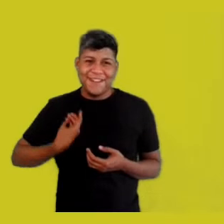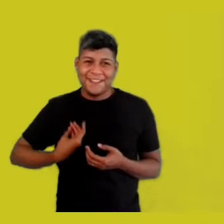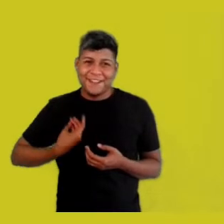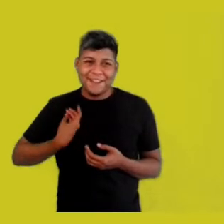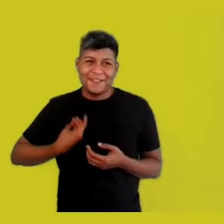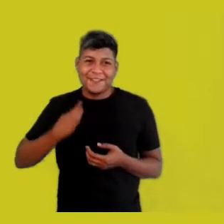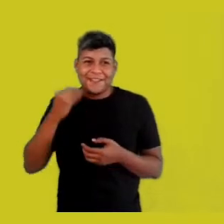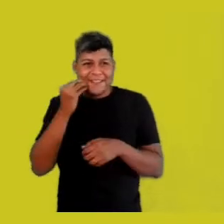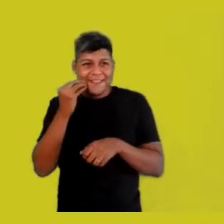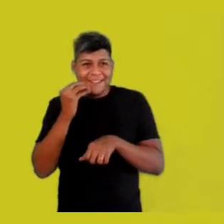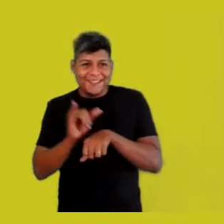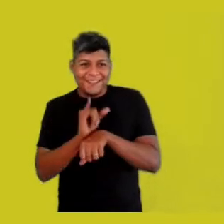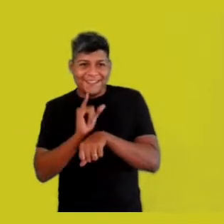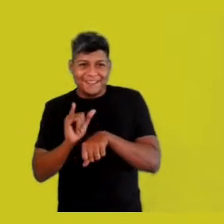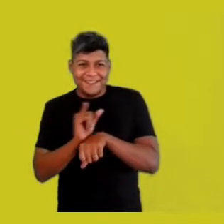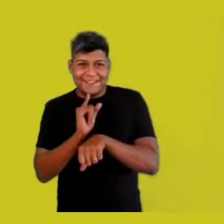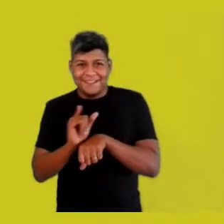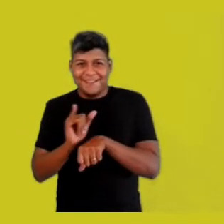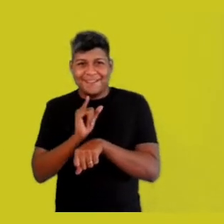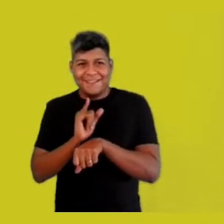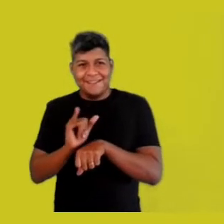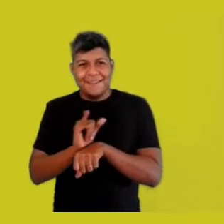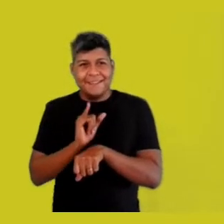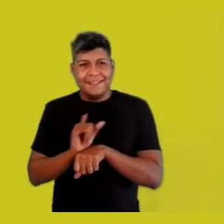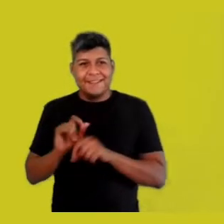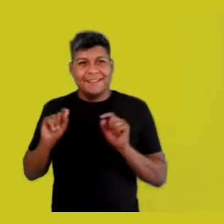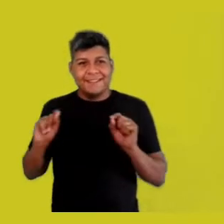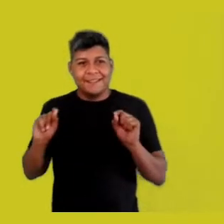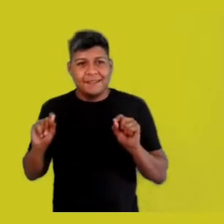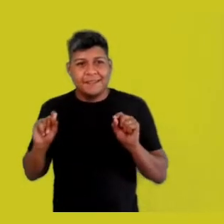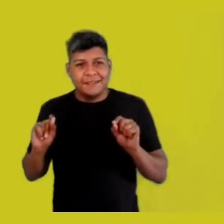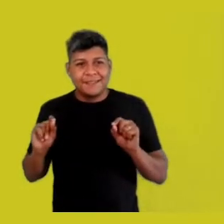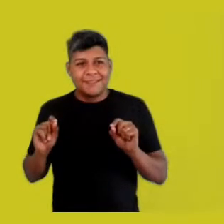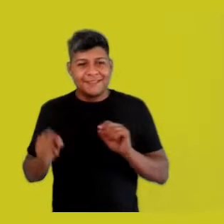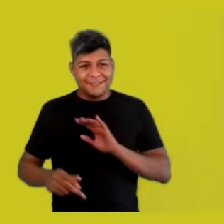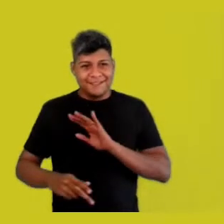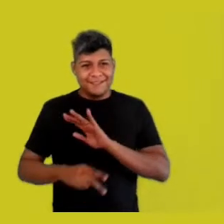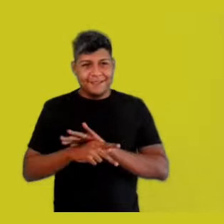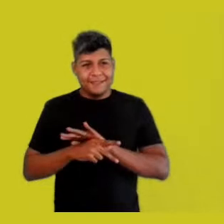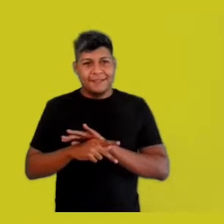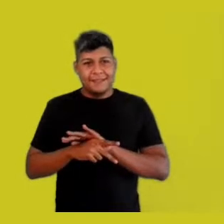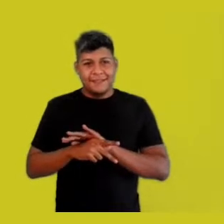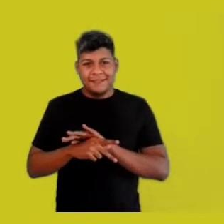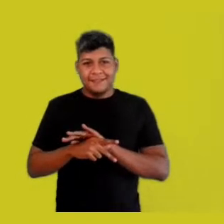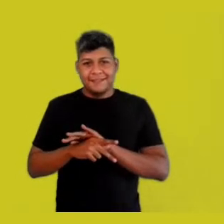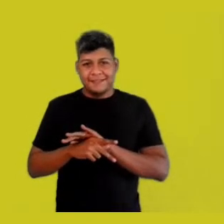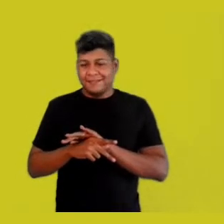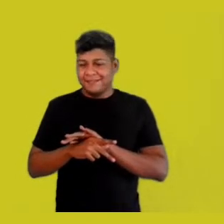How can be people capable to greet a foreigner in my condition?